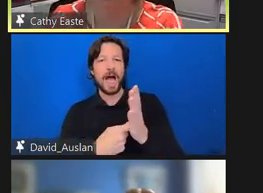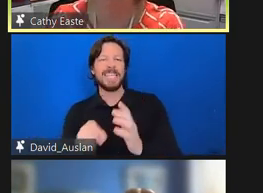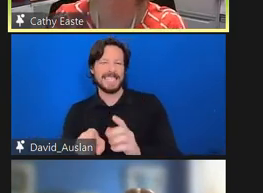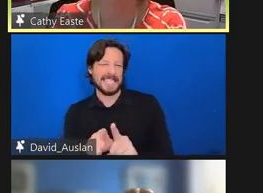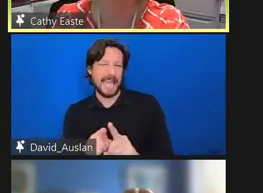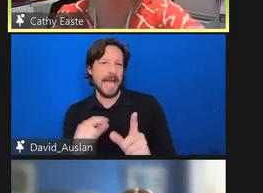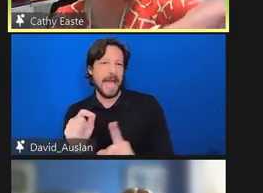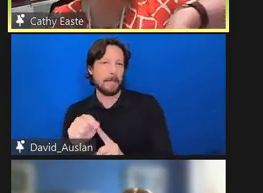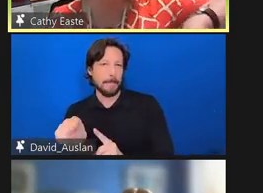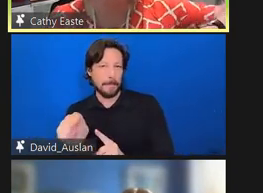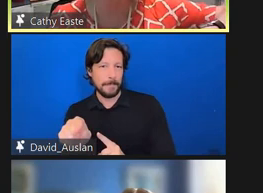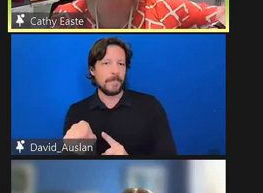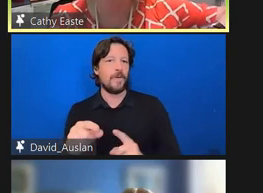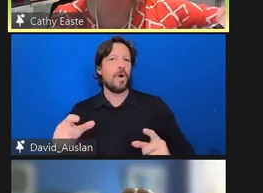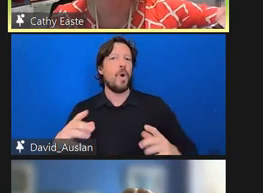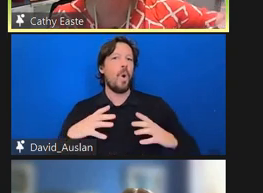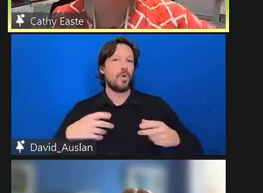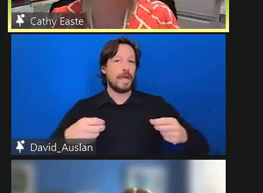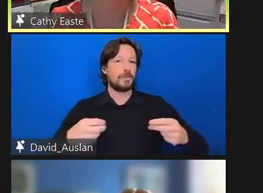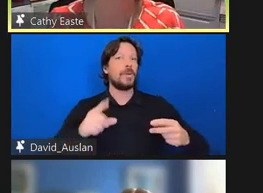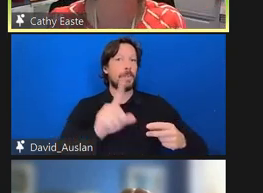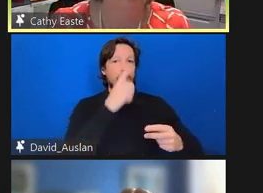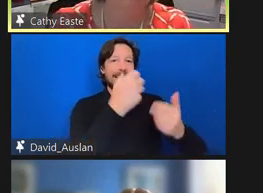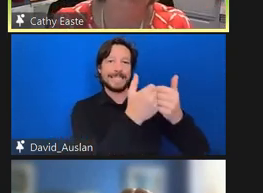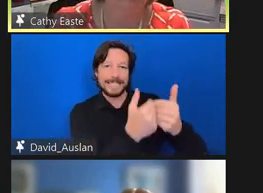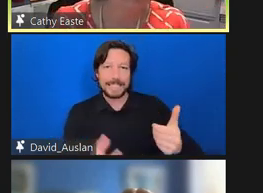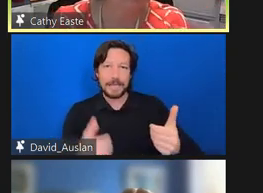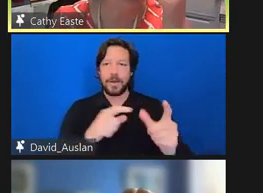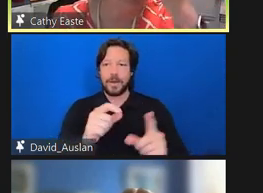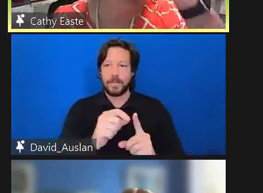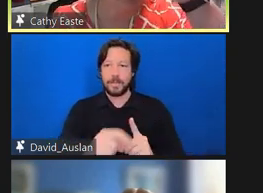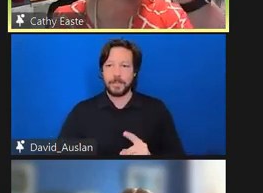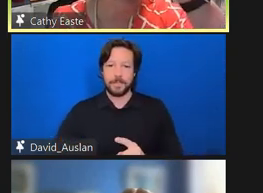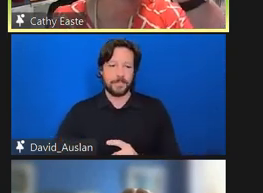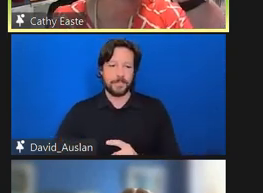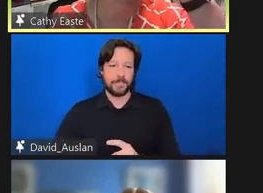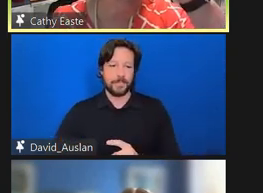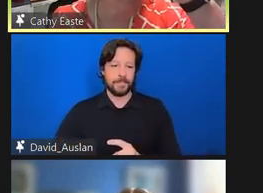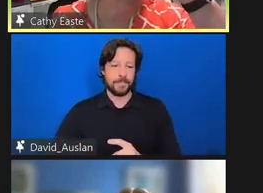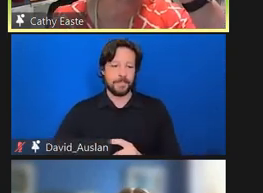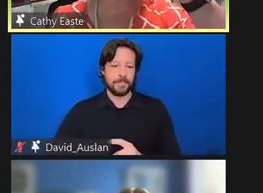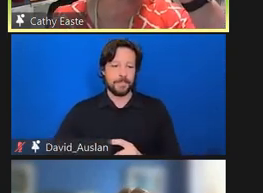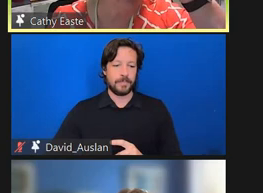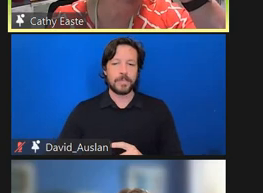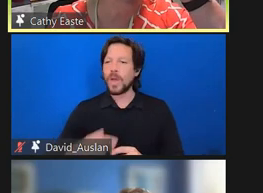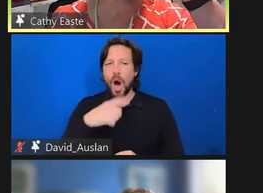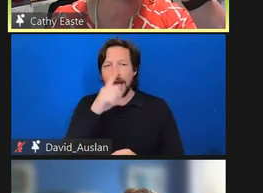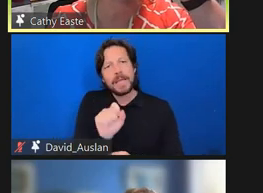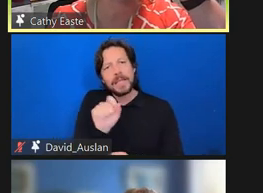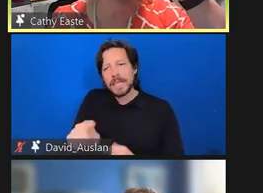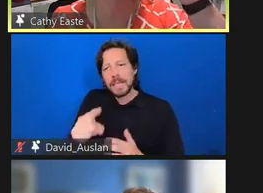captions, but then it's a separate app. I can send through to Jane and that some instructions I do,